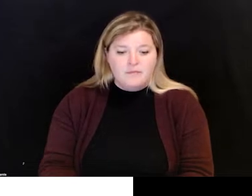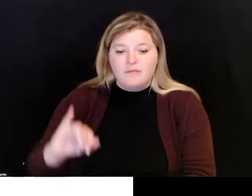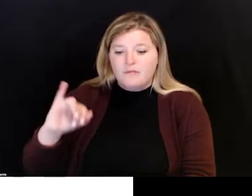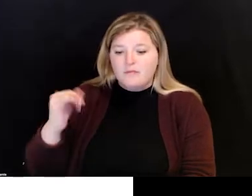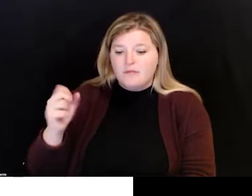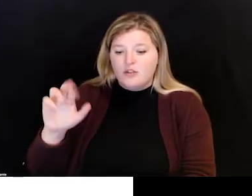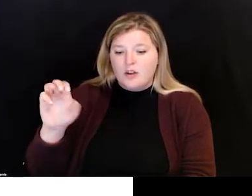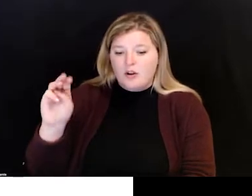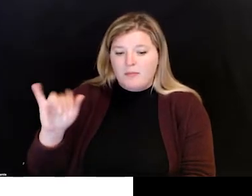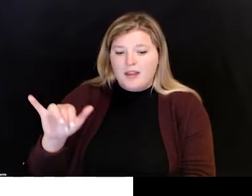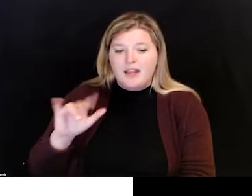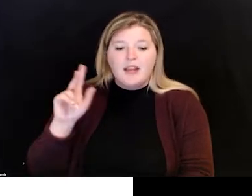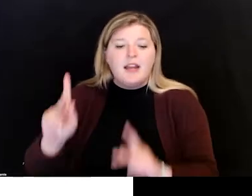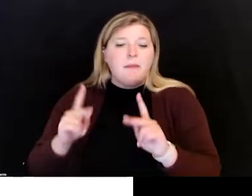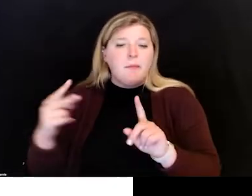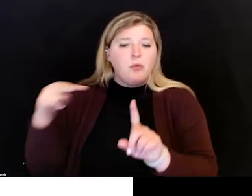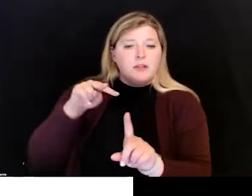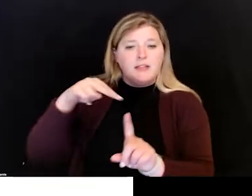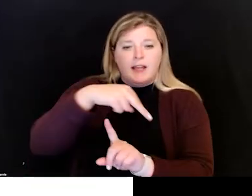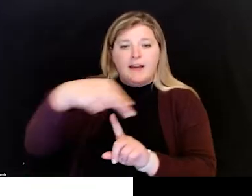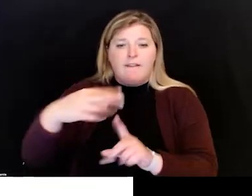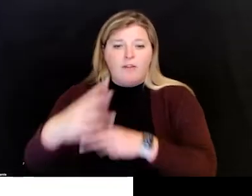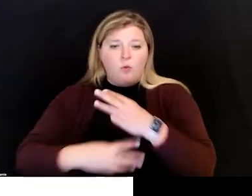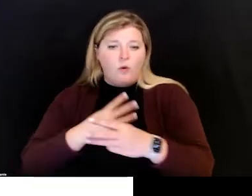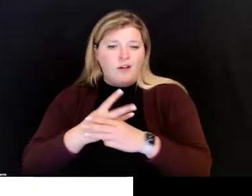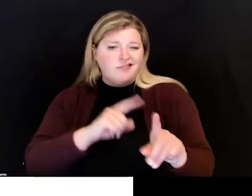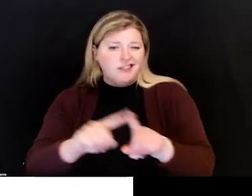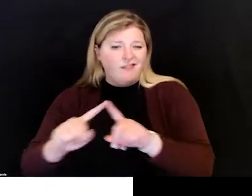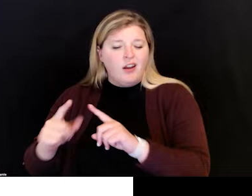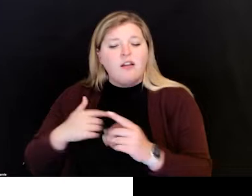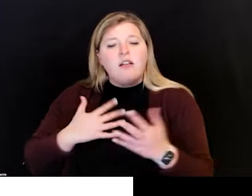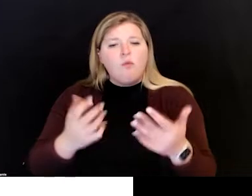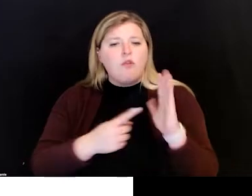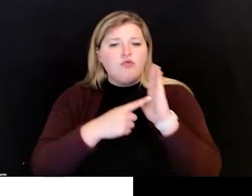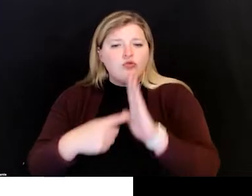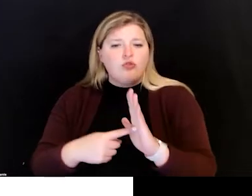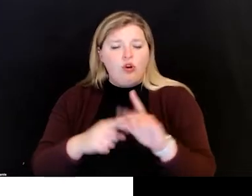[Jeremy] People perceive the world in different ways, and I want to illustrate that by sharing a pie chart that